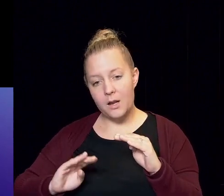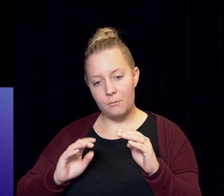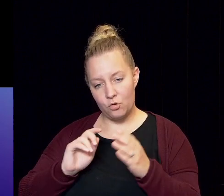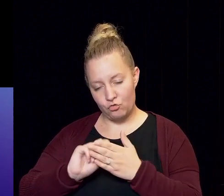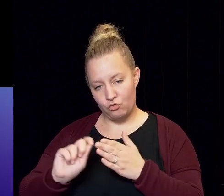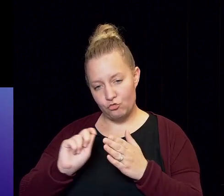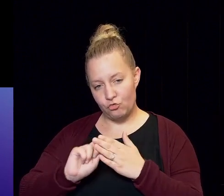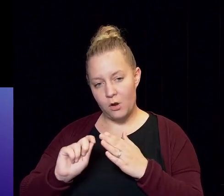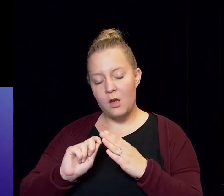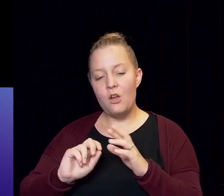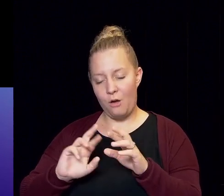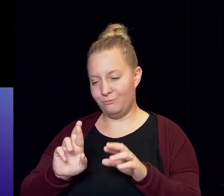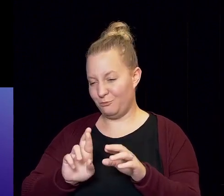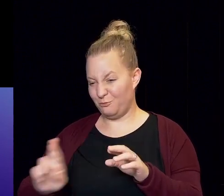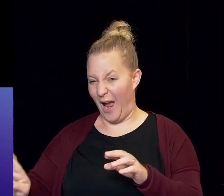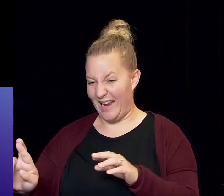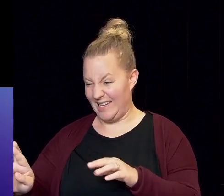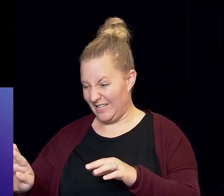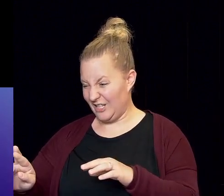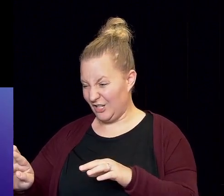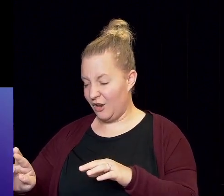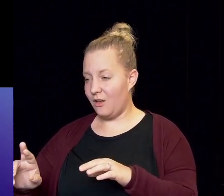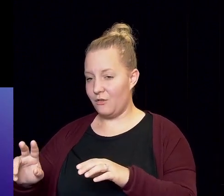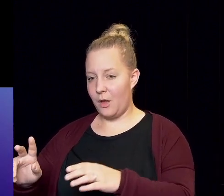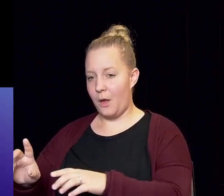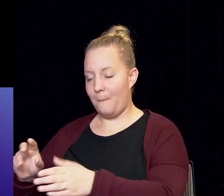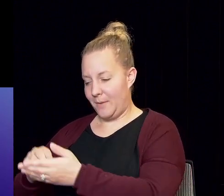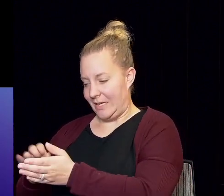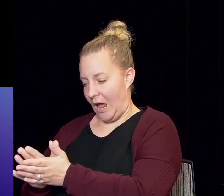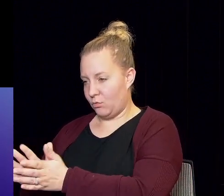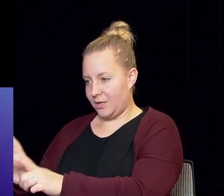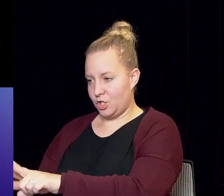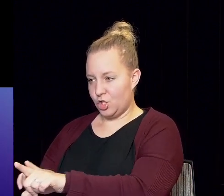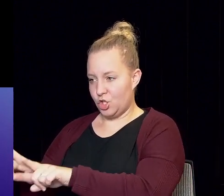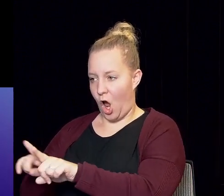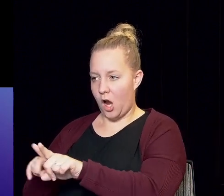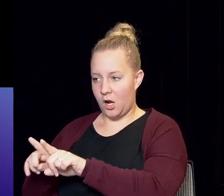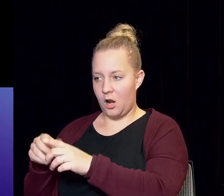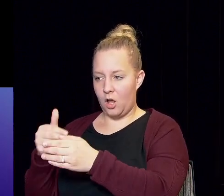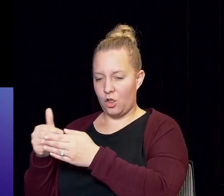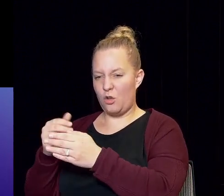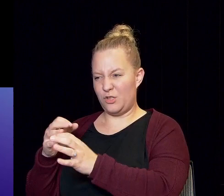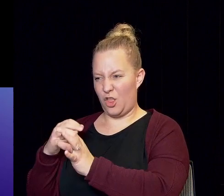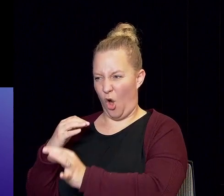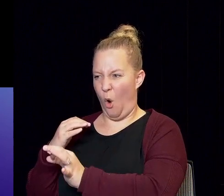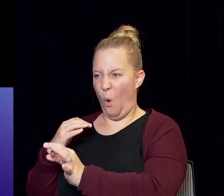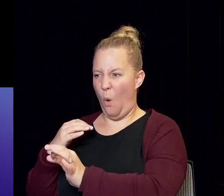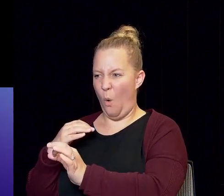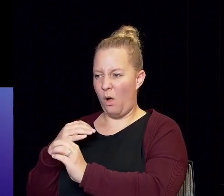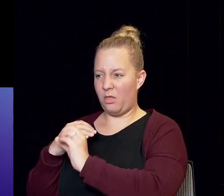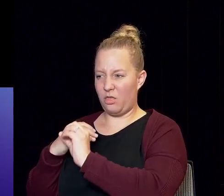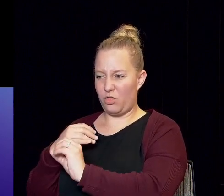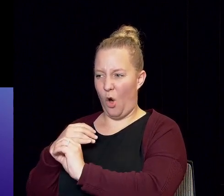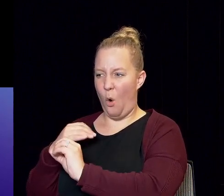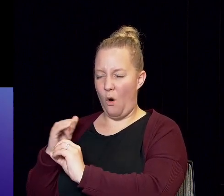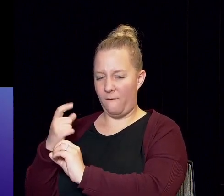of your foldable currently, go ahead and put a star right near kind of the hole of that foldable.